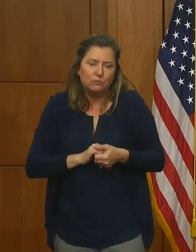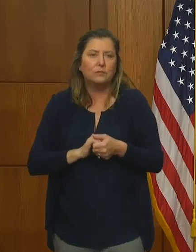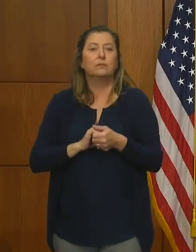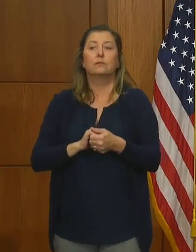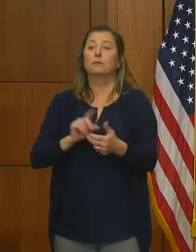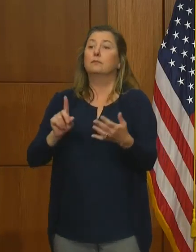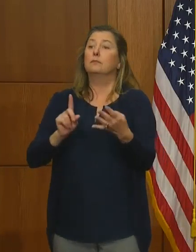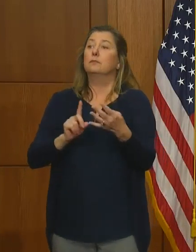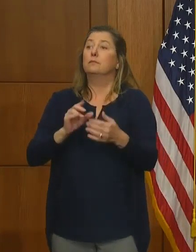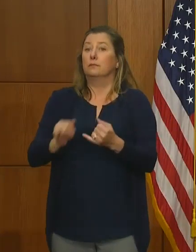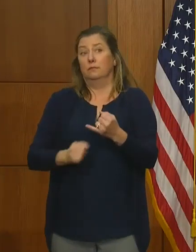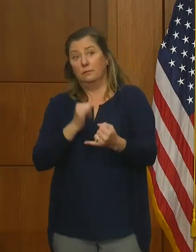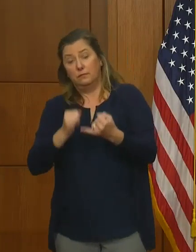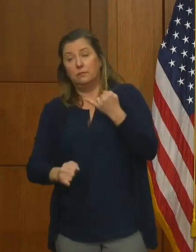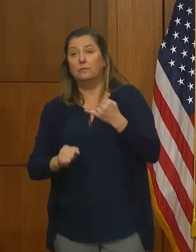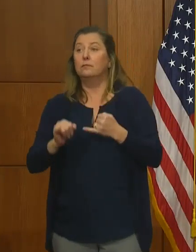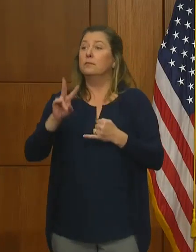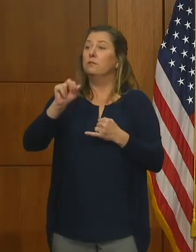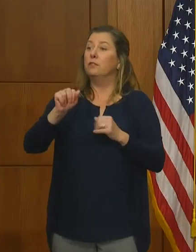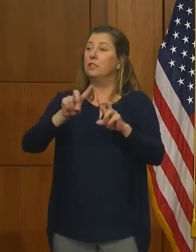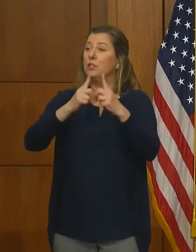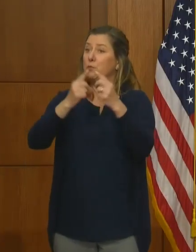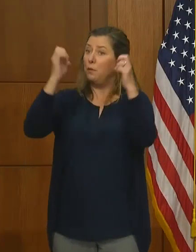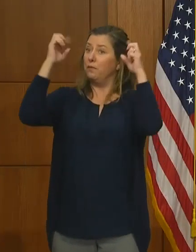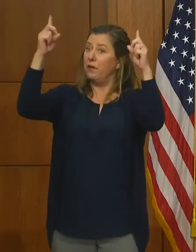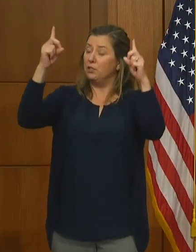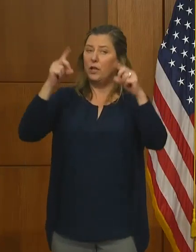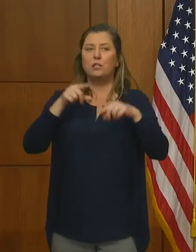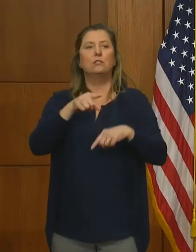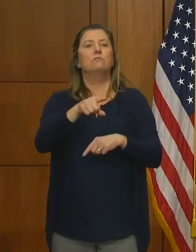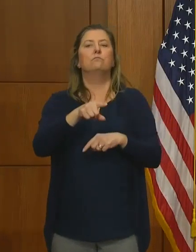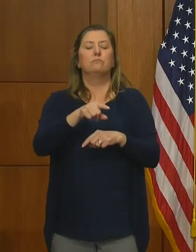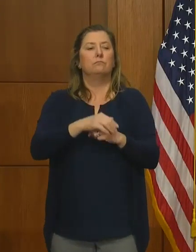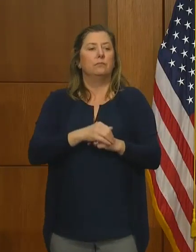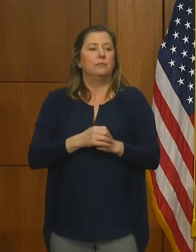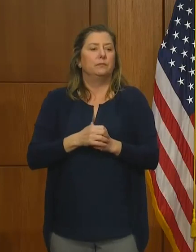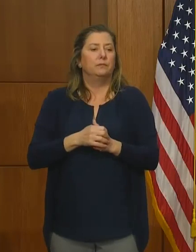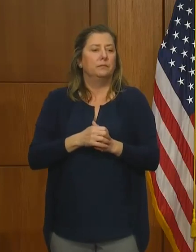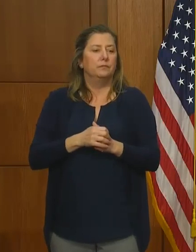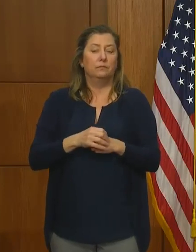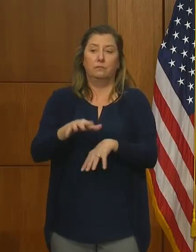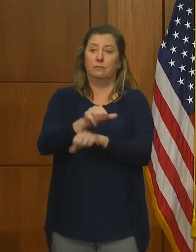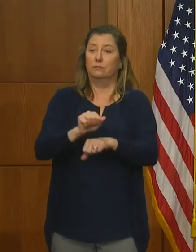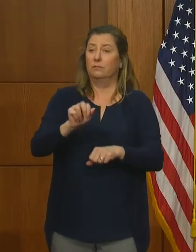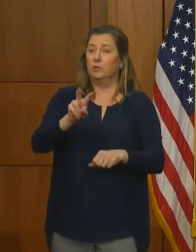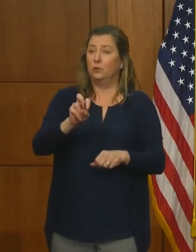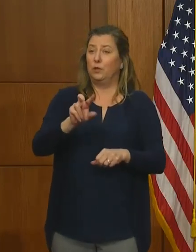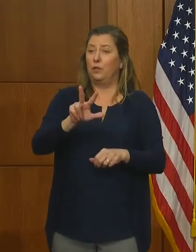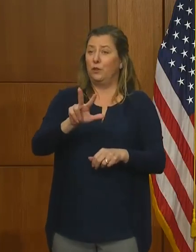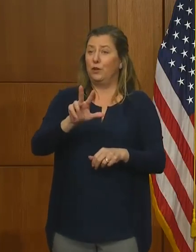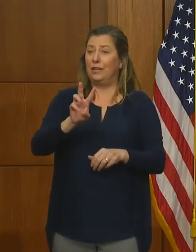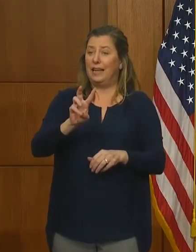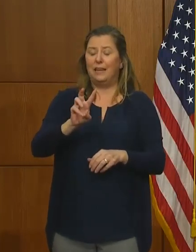VULNERABLE CHILDREN. AND FINALLY VIRGINIA DEPARTMENT OF